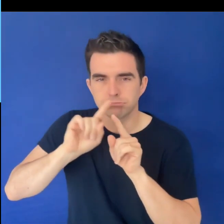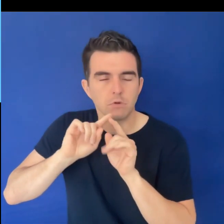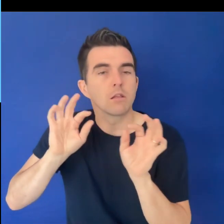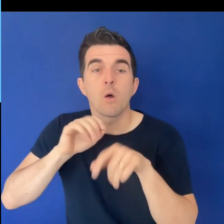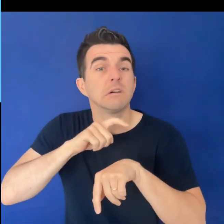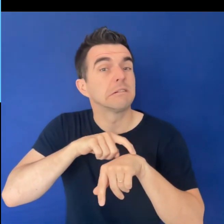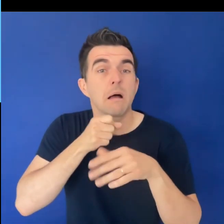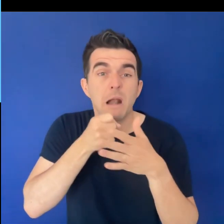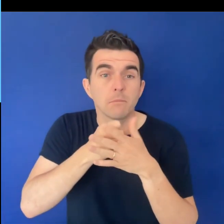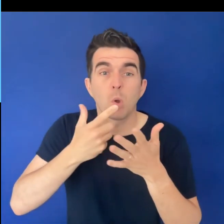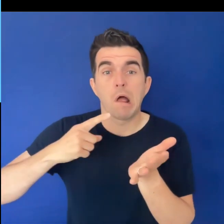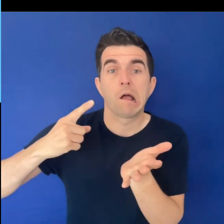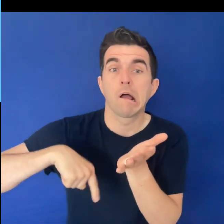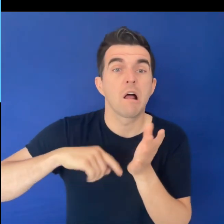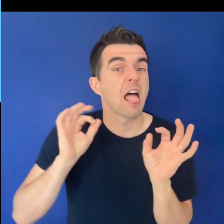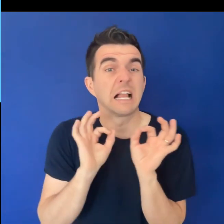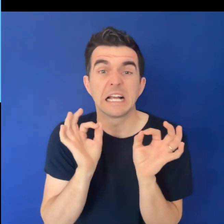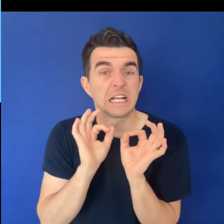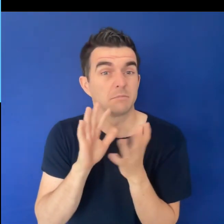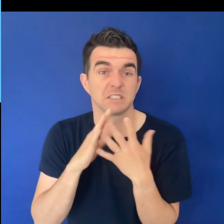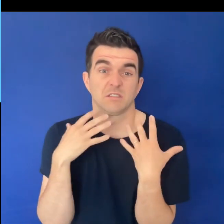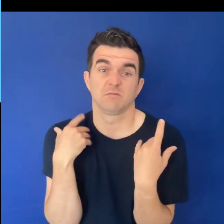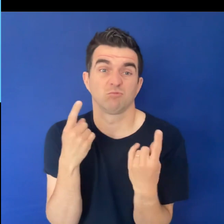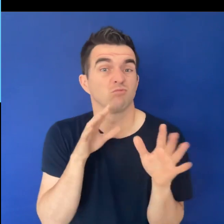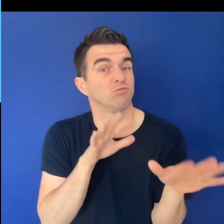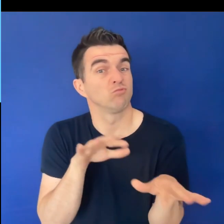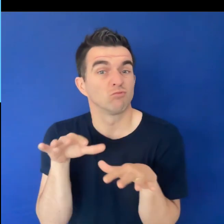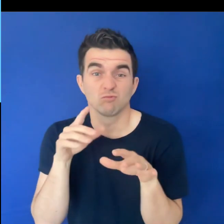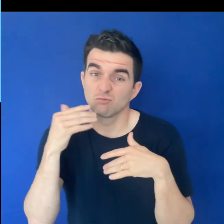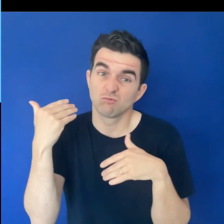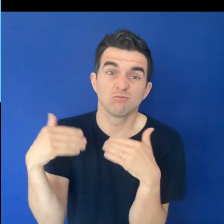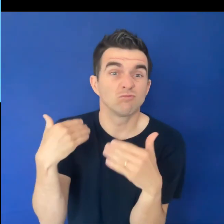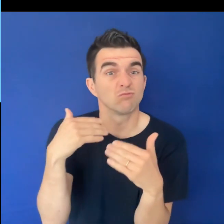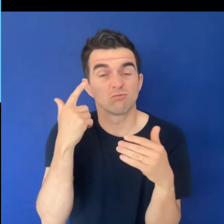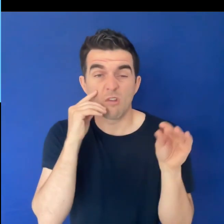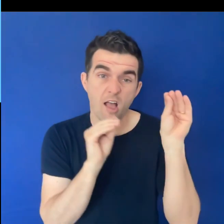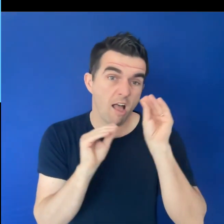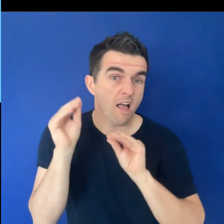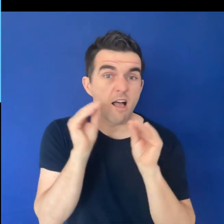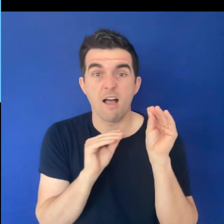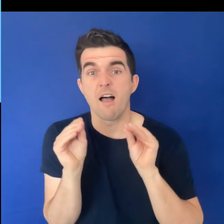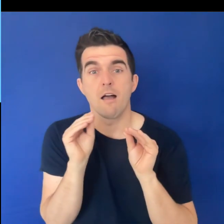penalties here. Take your time to go through all the sentimental objects Alo has received,